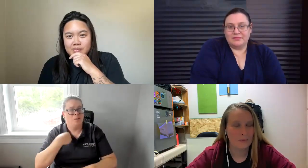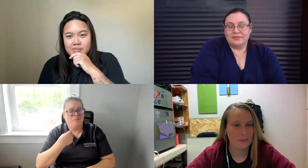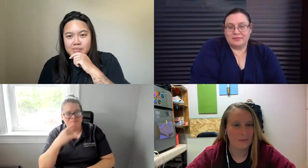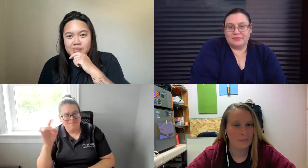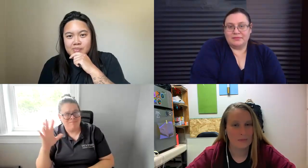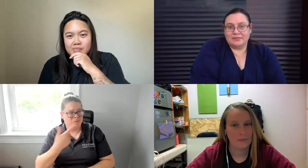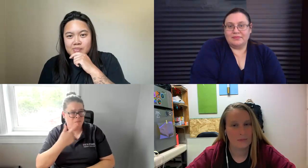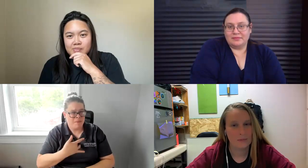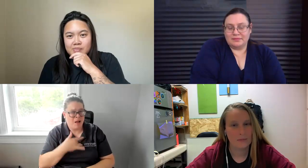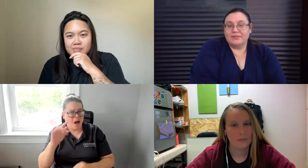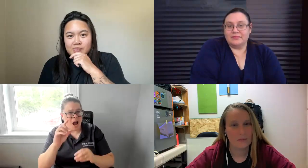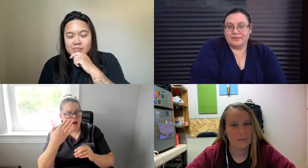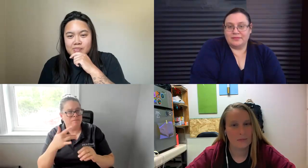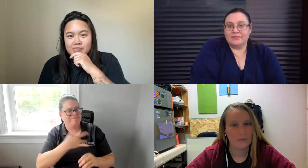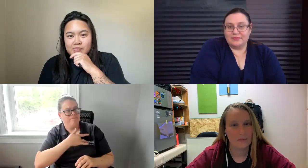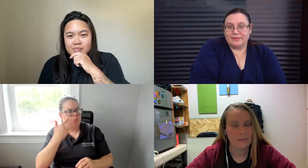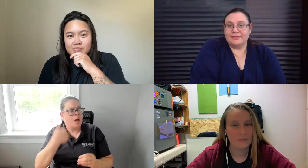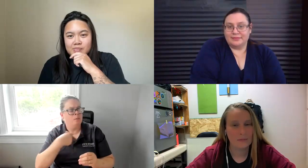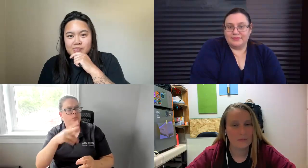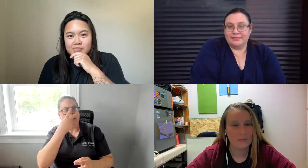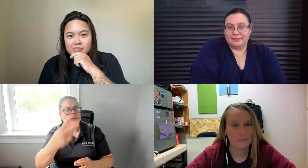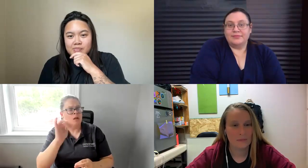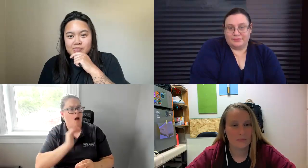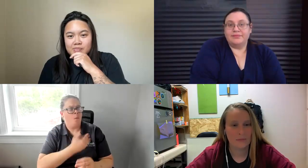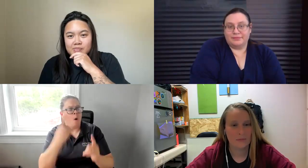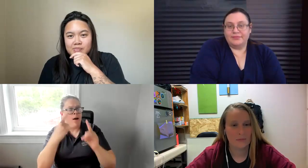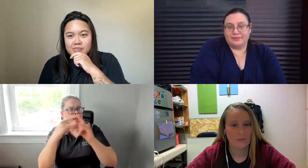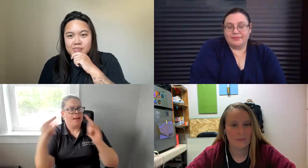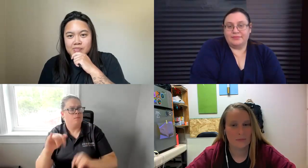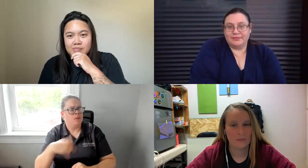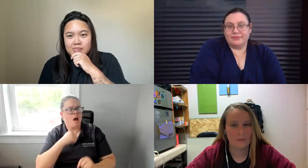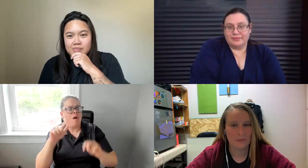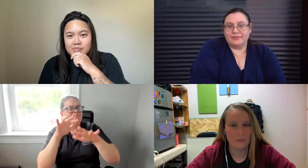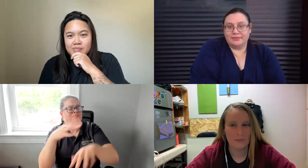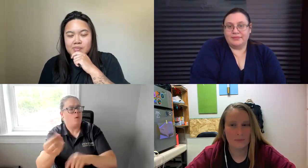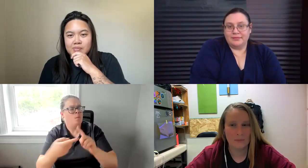like, a renovation company for homes.